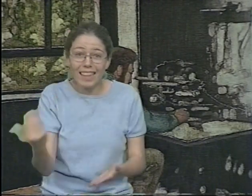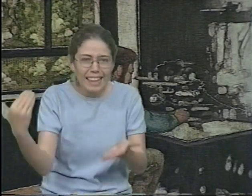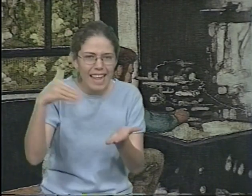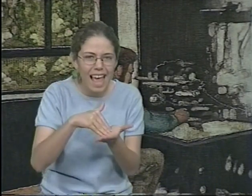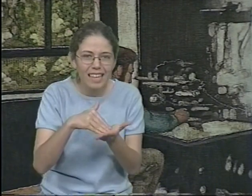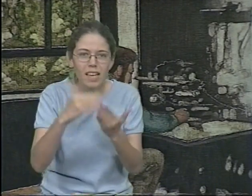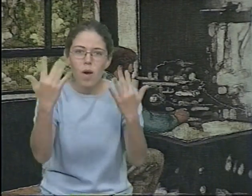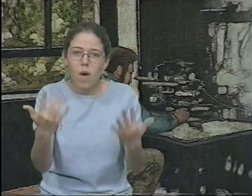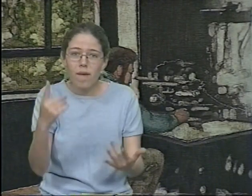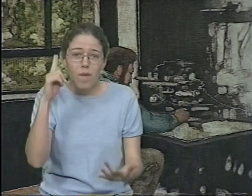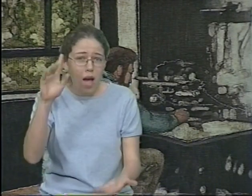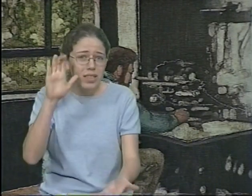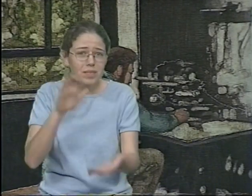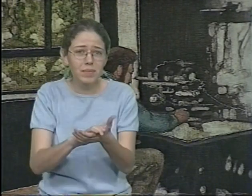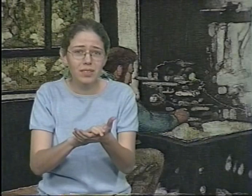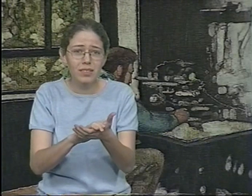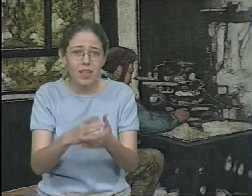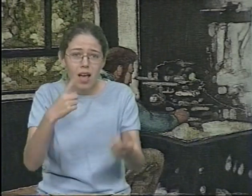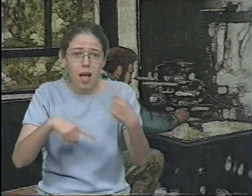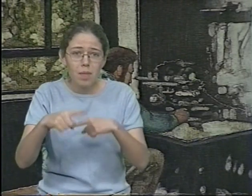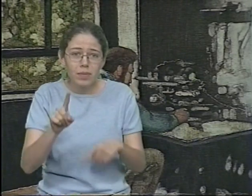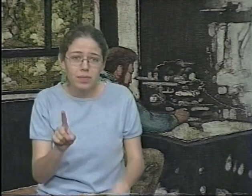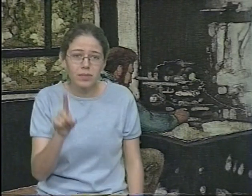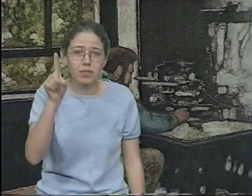she waited for Wilhelm to come upstairs.